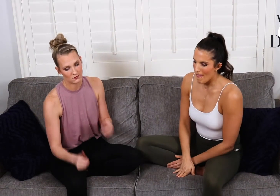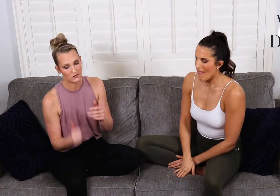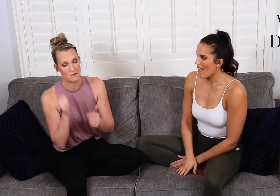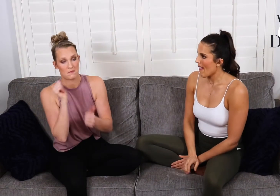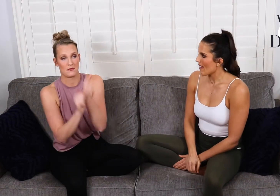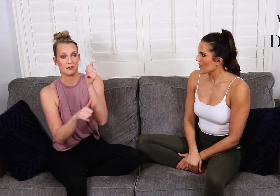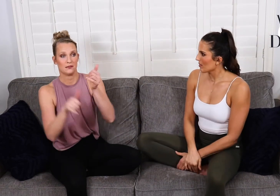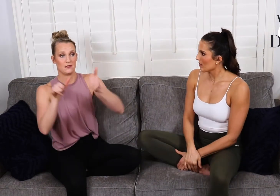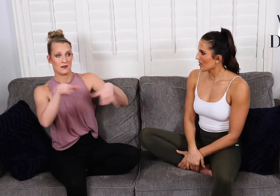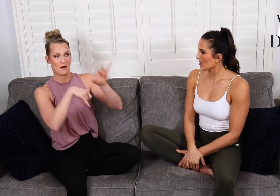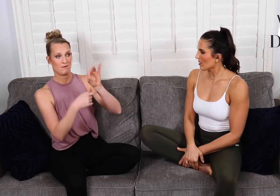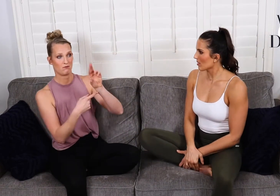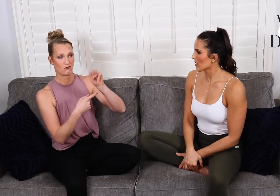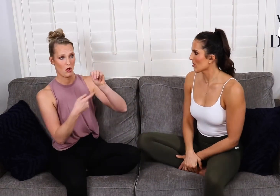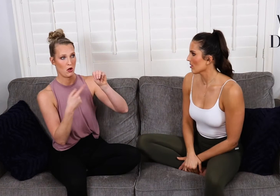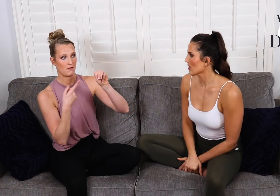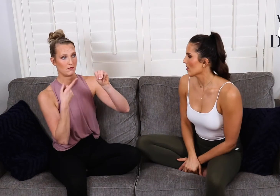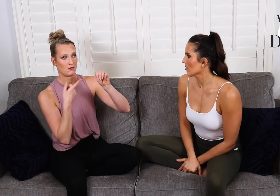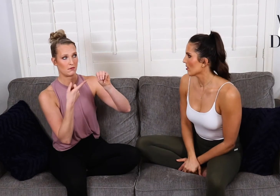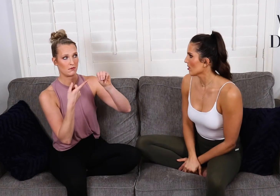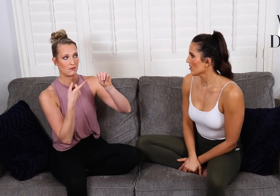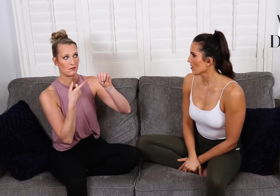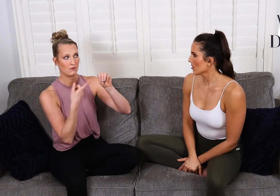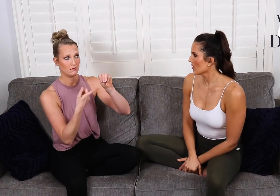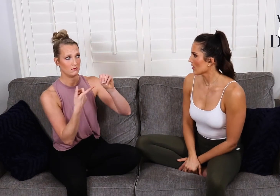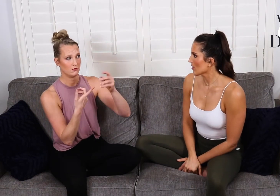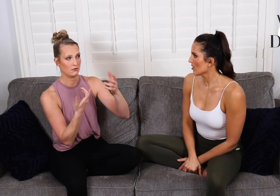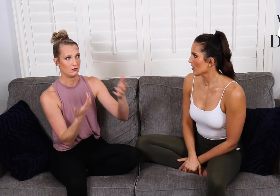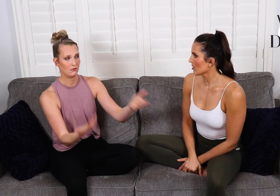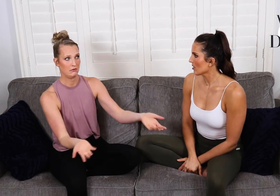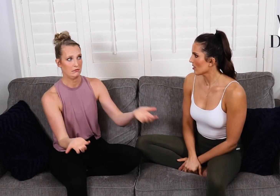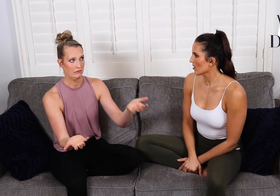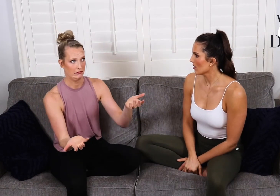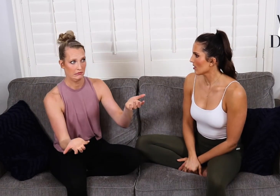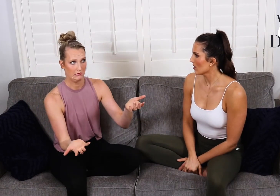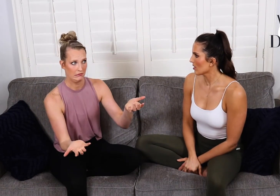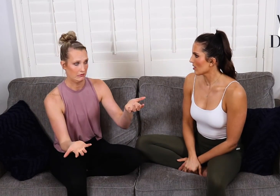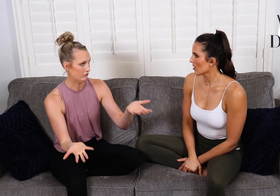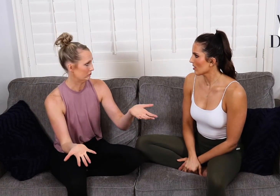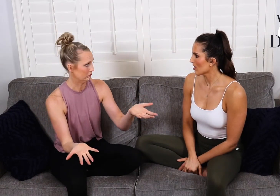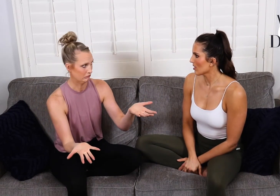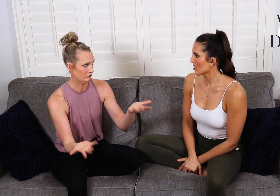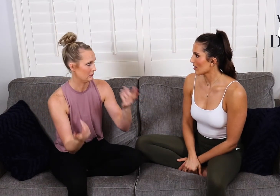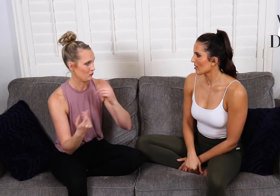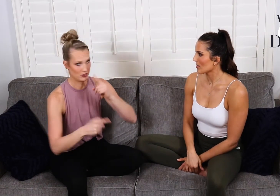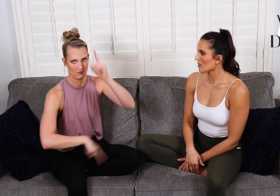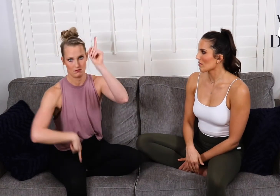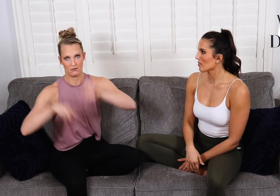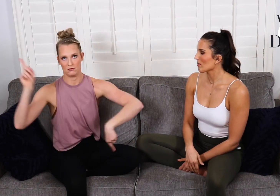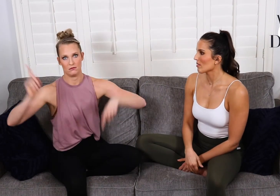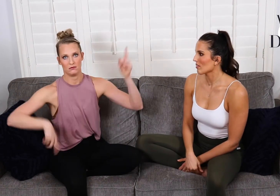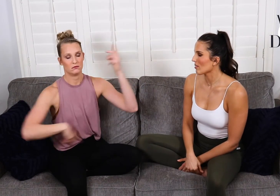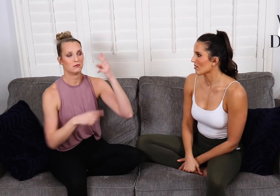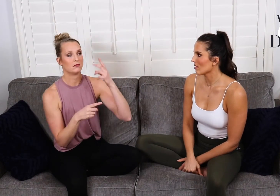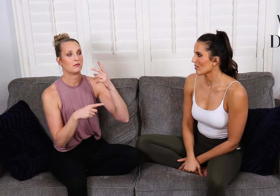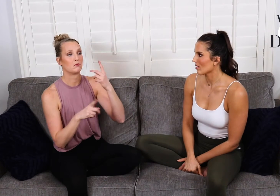The most common form honestly, there's a variety of the only